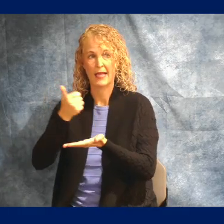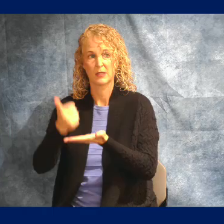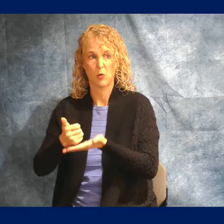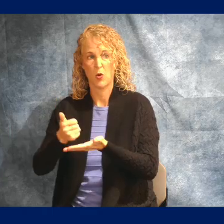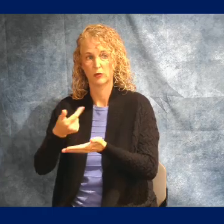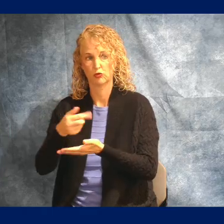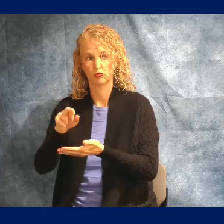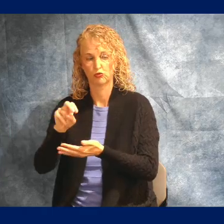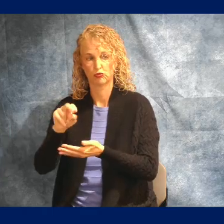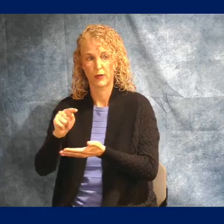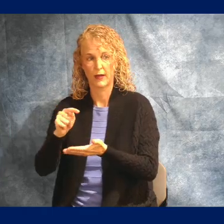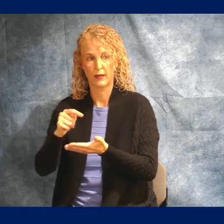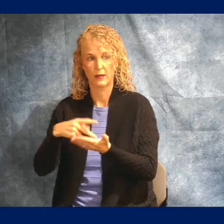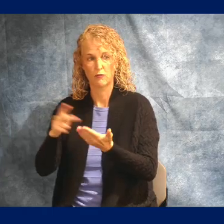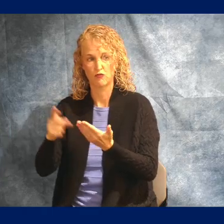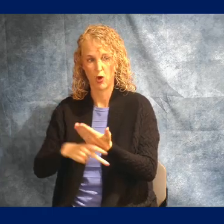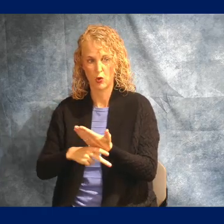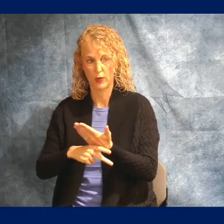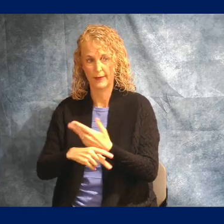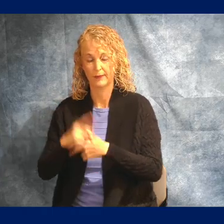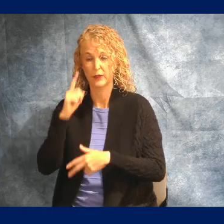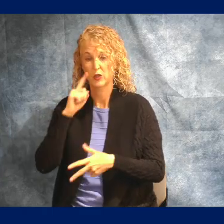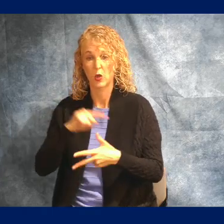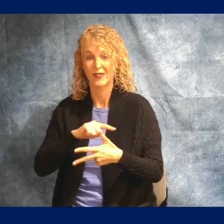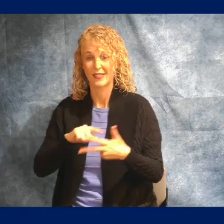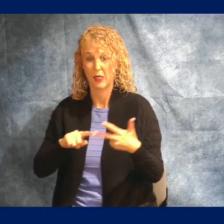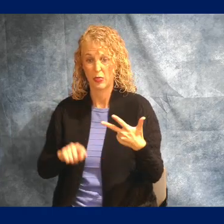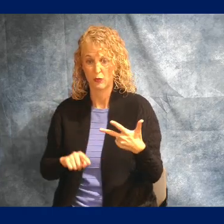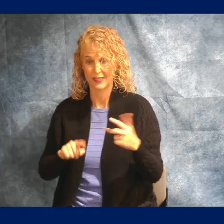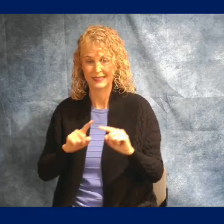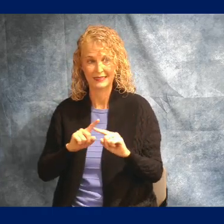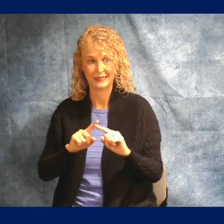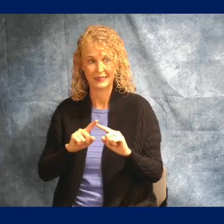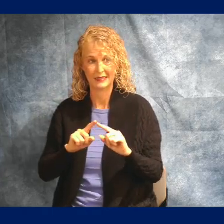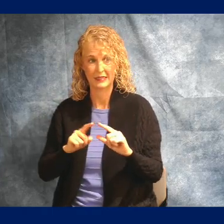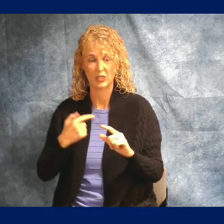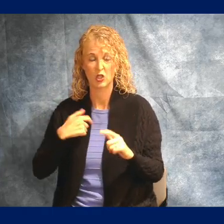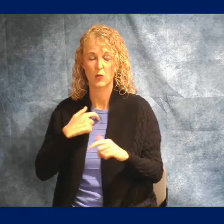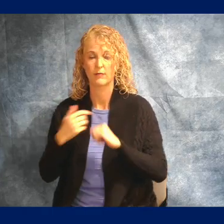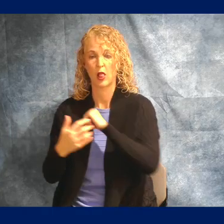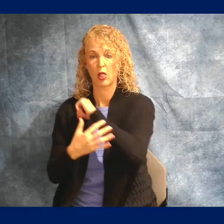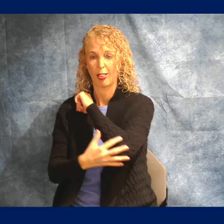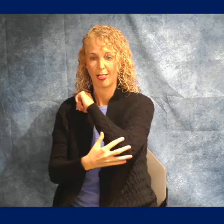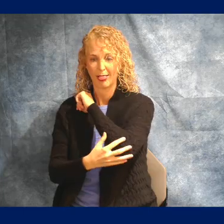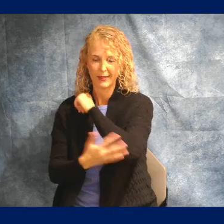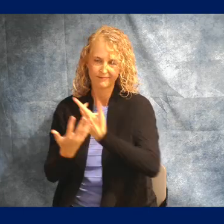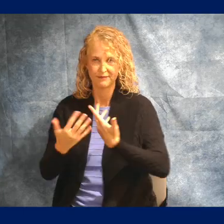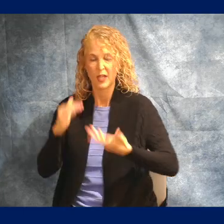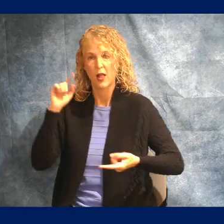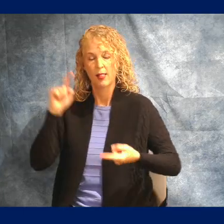or fewer employees owned by low to moderate income residents within our participating jurisdictions.